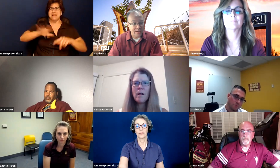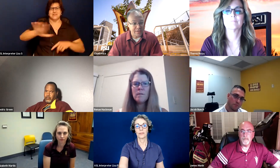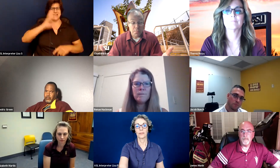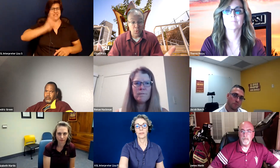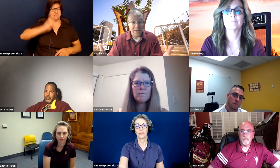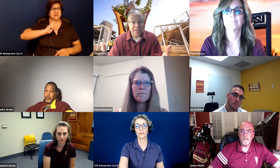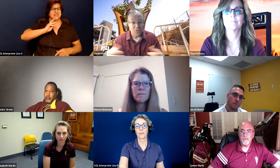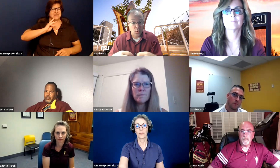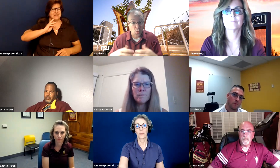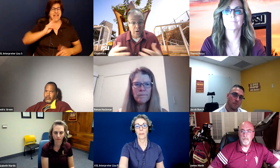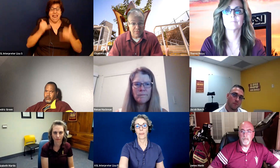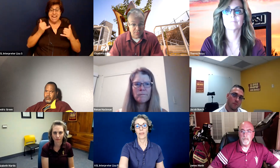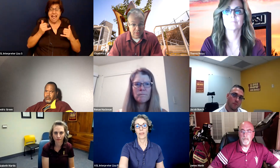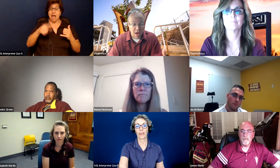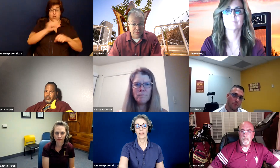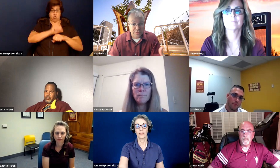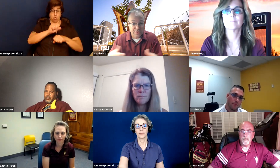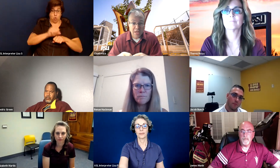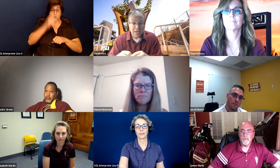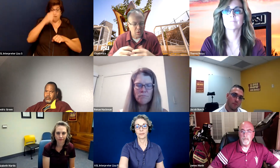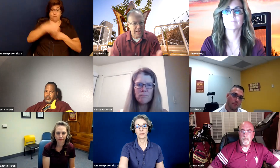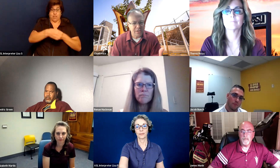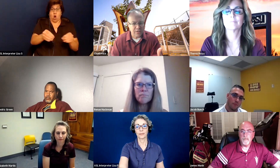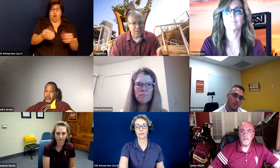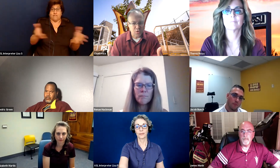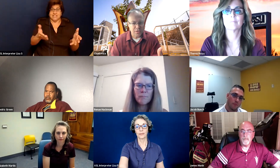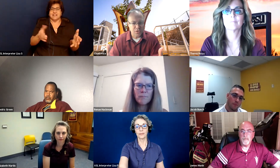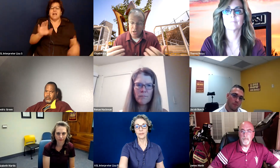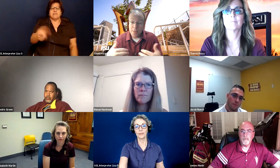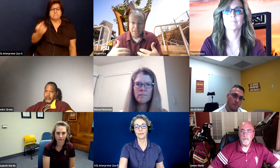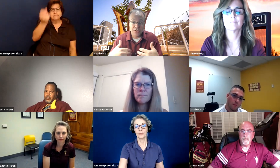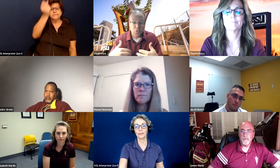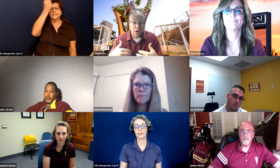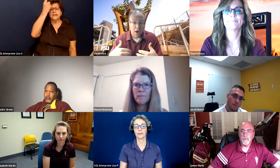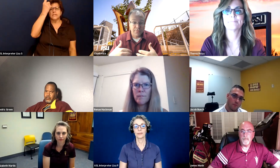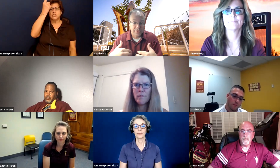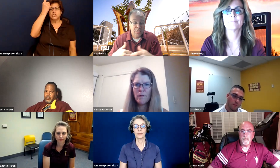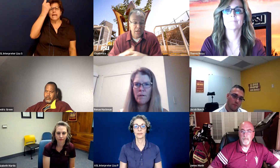as employees who are working for the office can relate to the students who are coming to our office